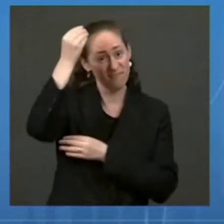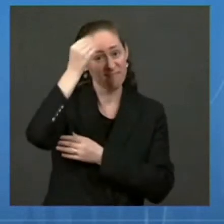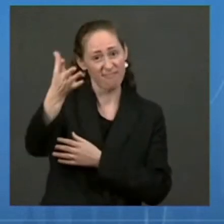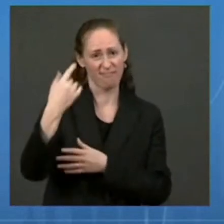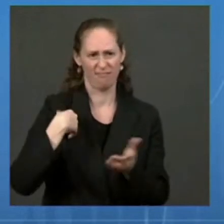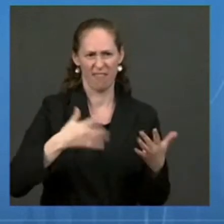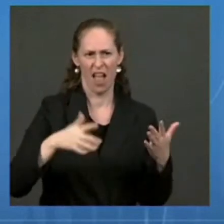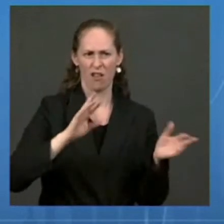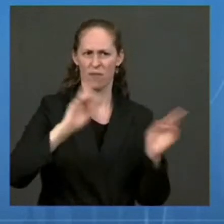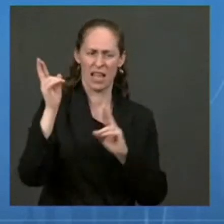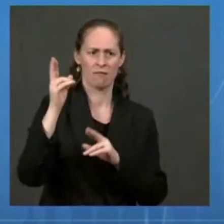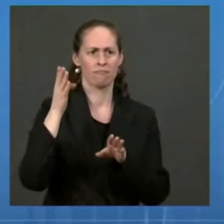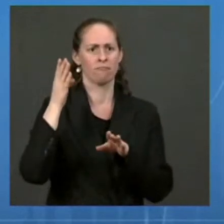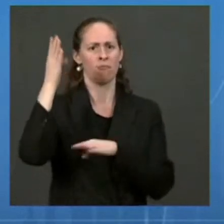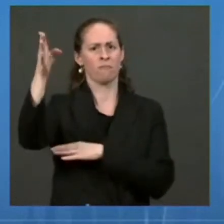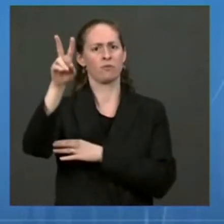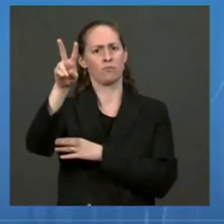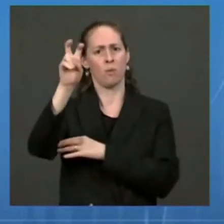TESNG, RTICULARLY AT HOME TESTING AND ACCESS TO FREE